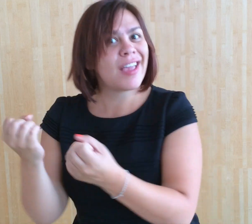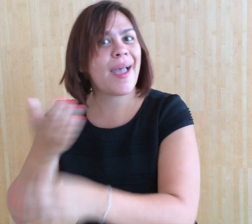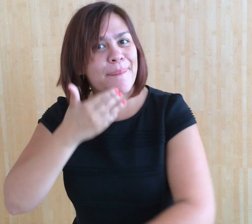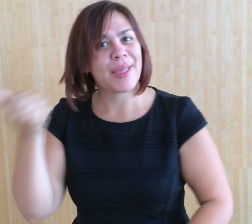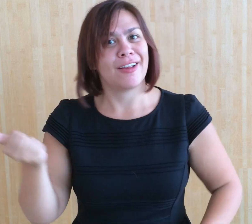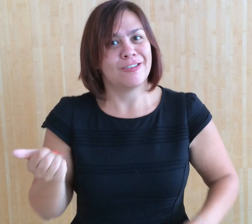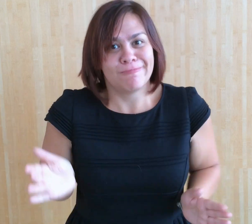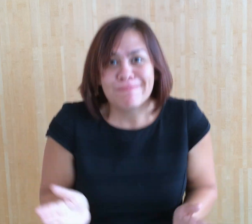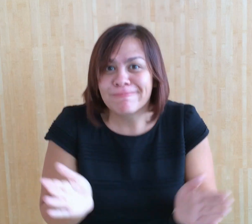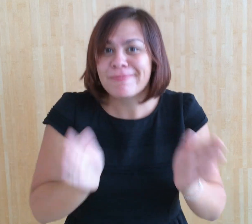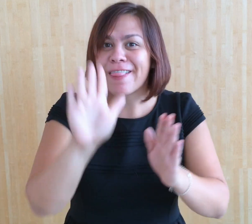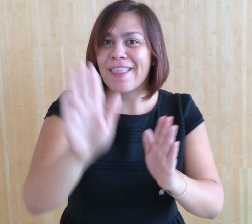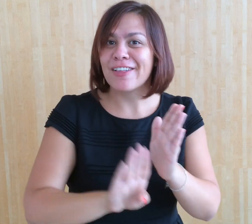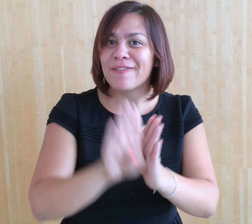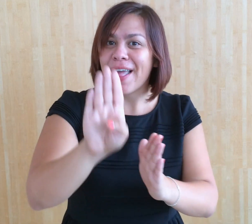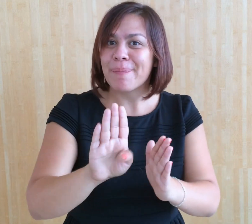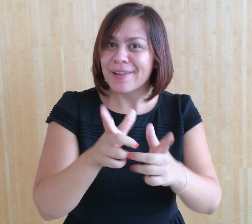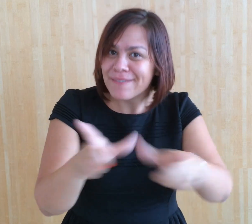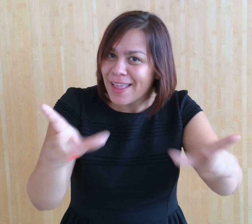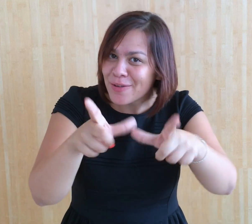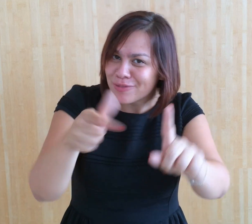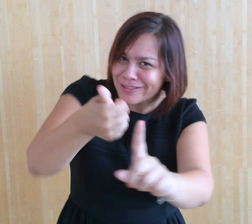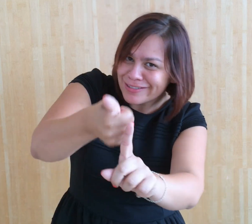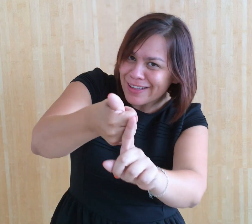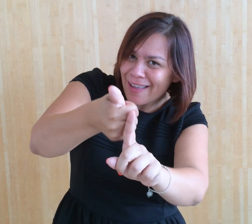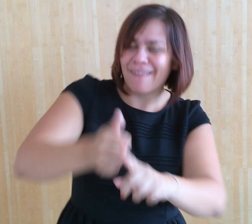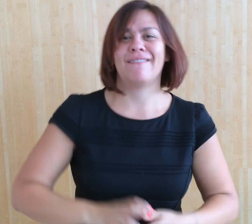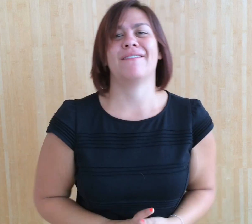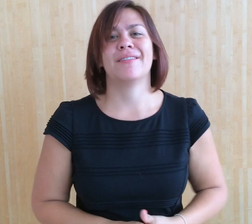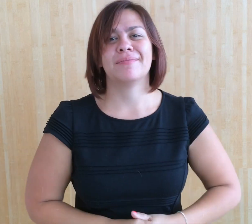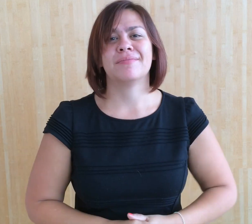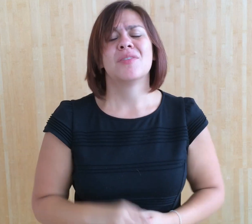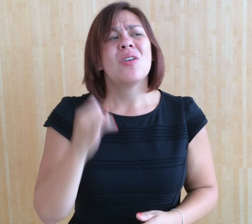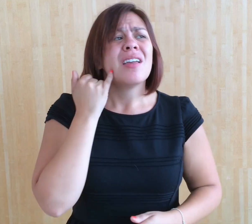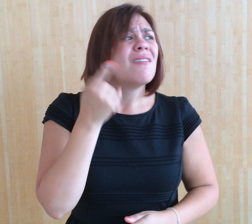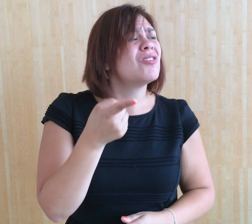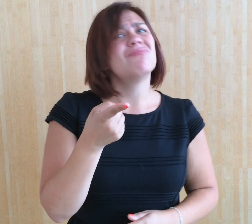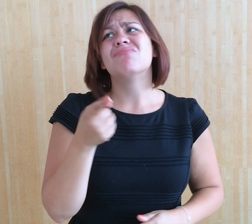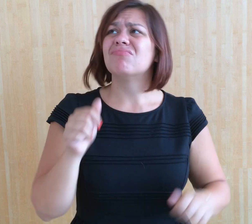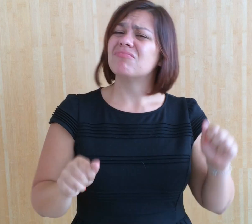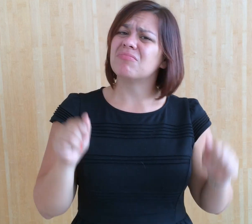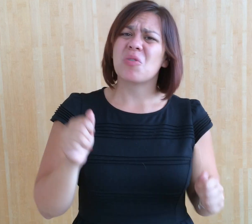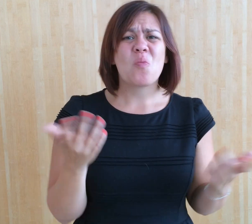Being bilingual facilitates the development of language. So, if you are unsure of which language to teach your child